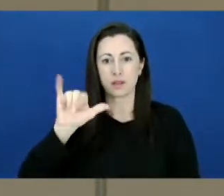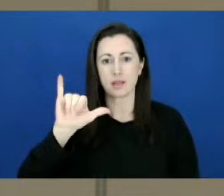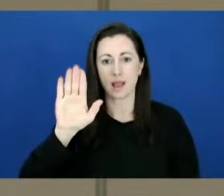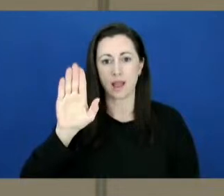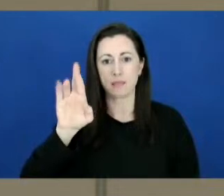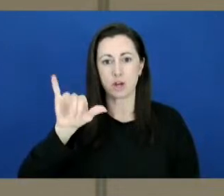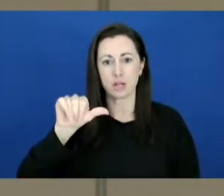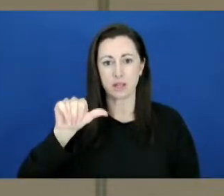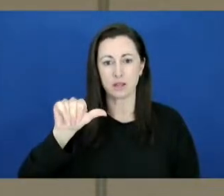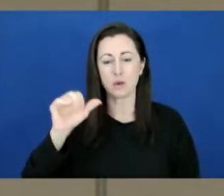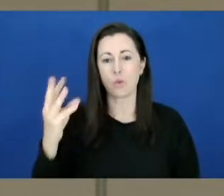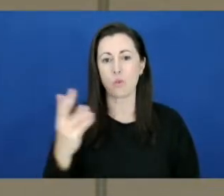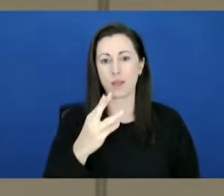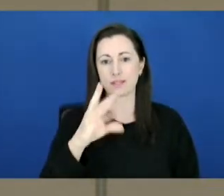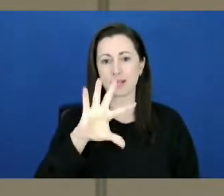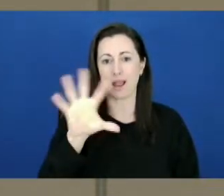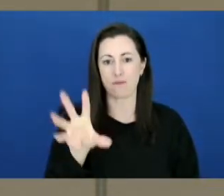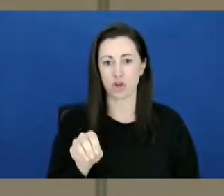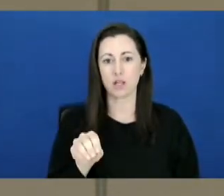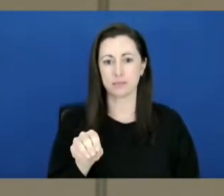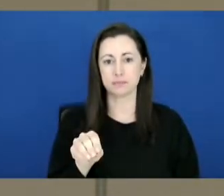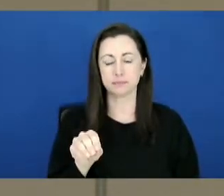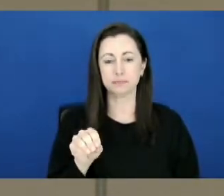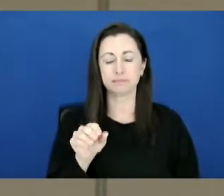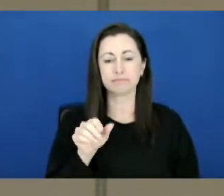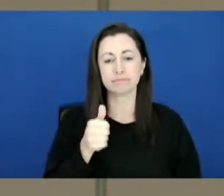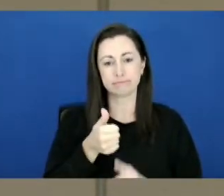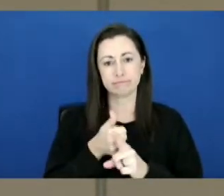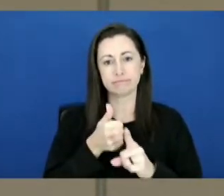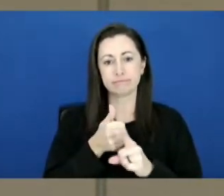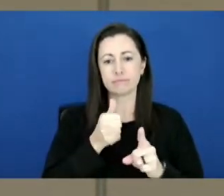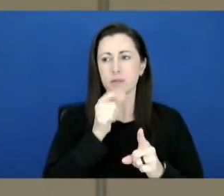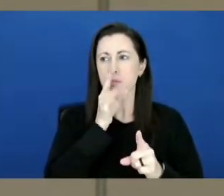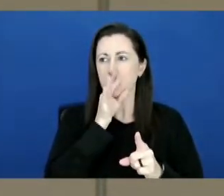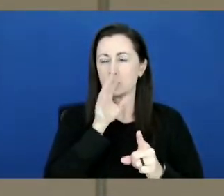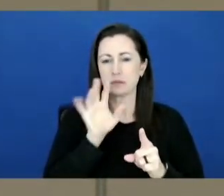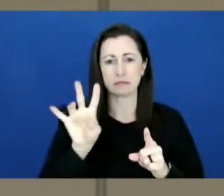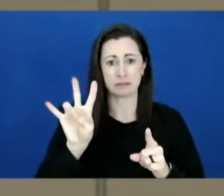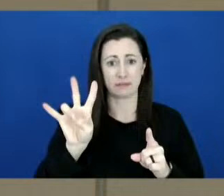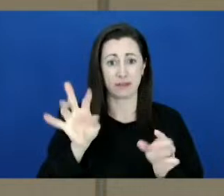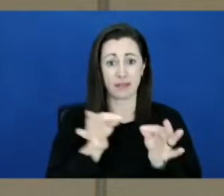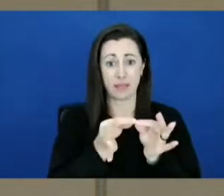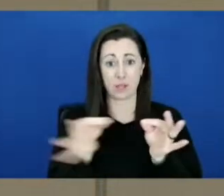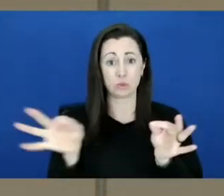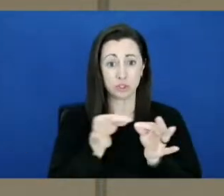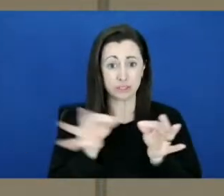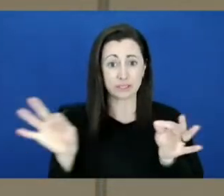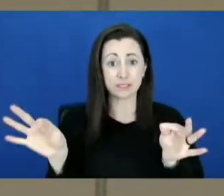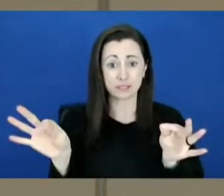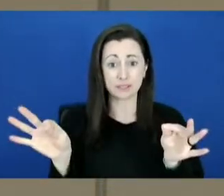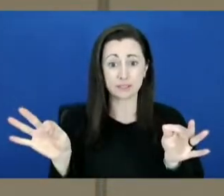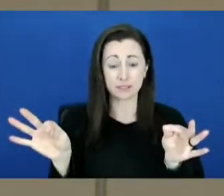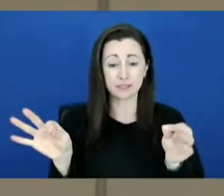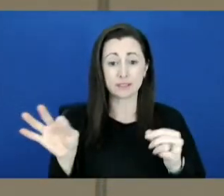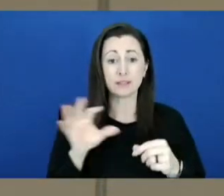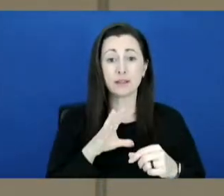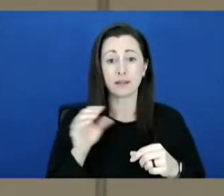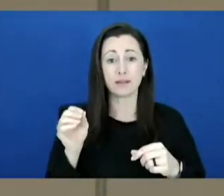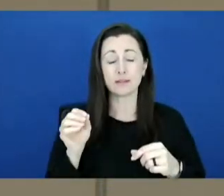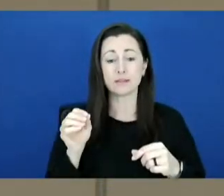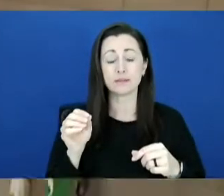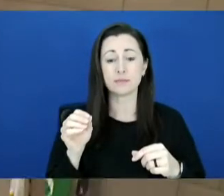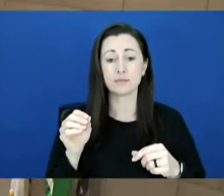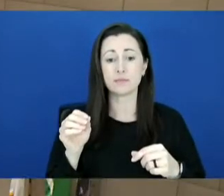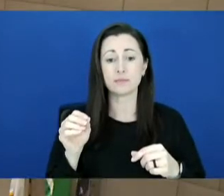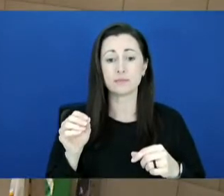GRANDFATHER WHO WAS BORN IN